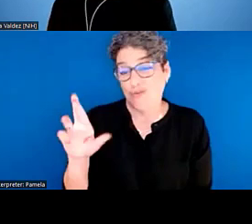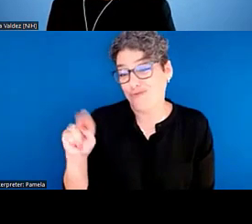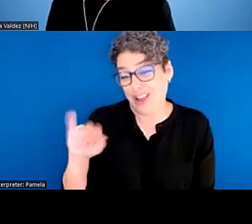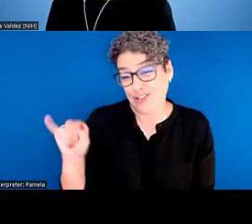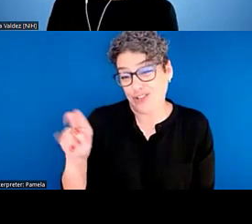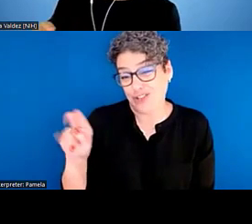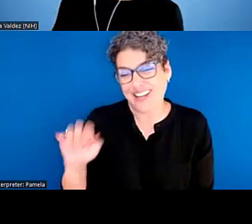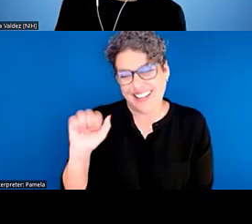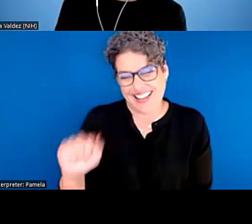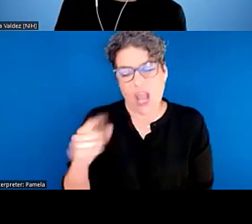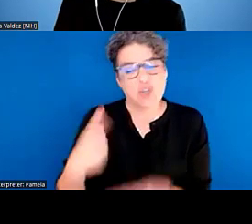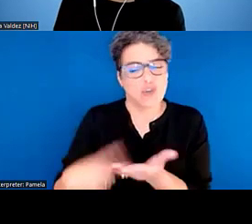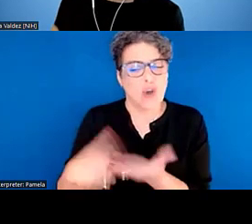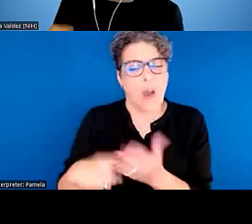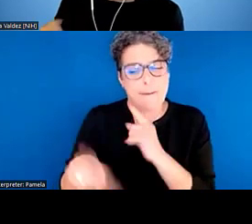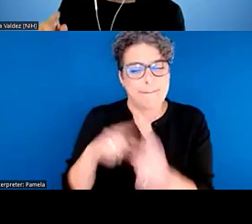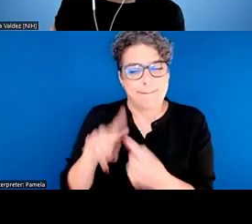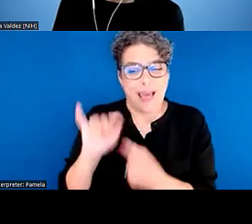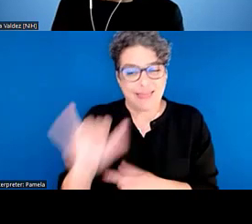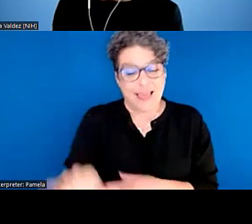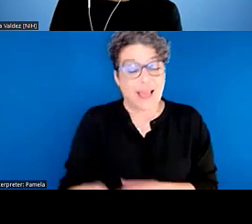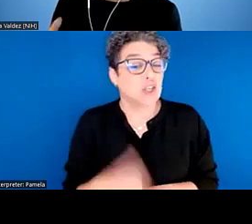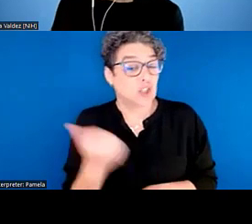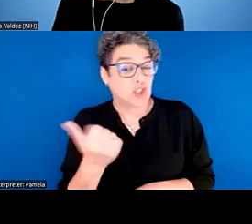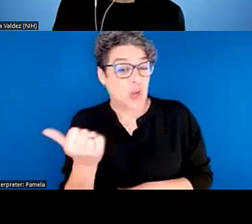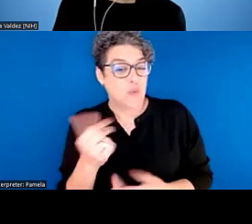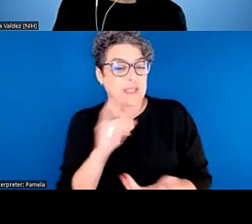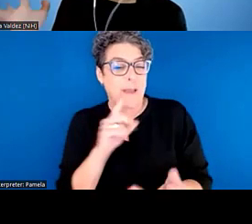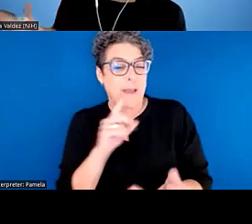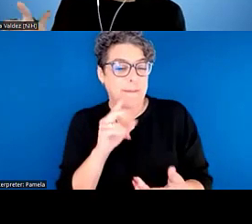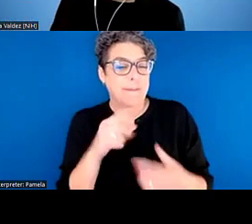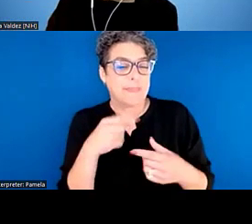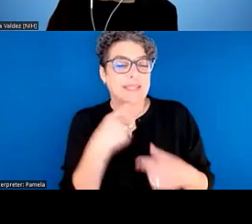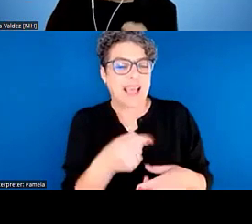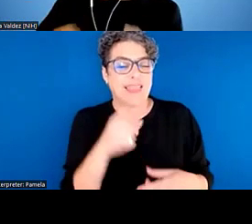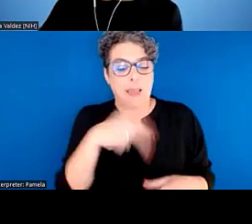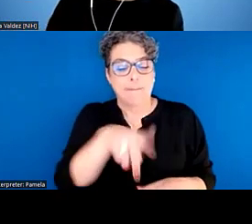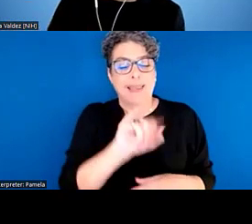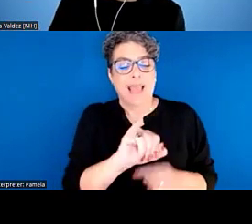So Ranjini was mentioning the example where the PI was held ..who submitted the grant application